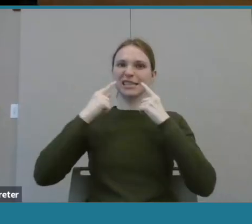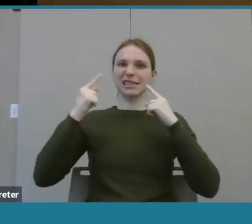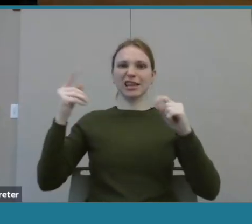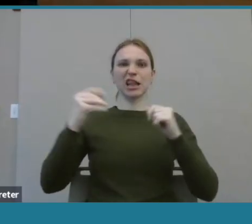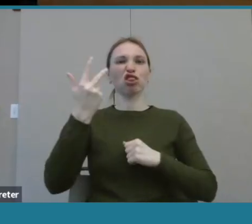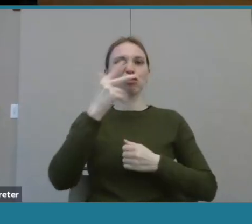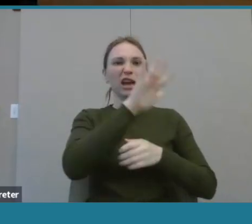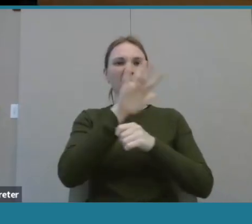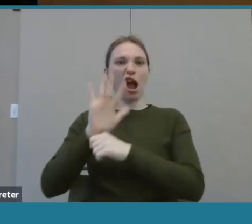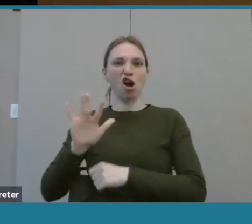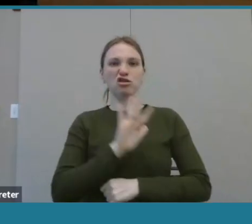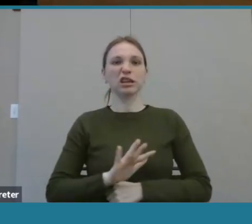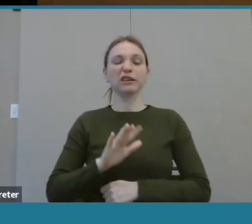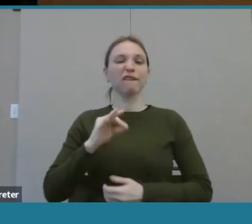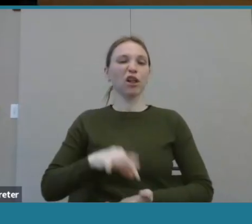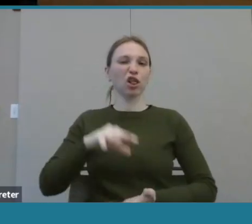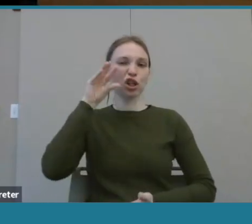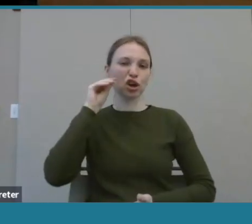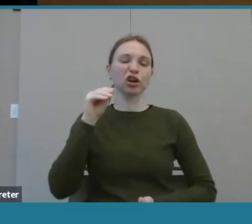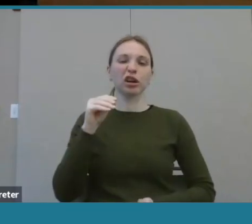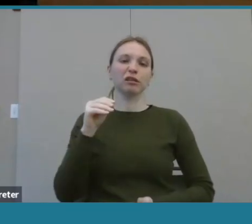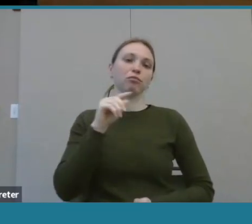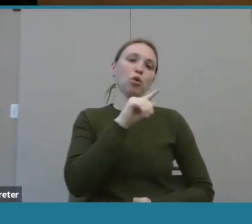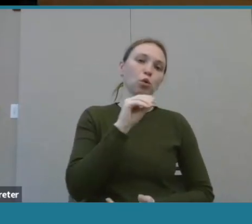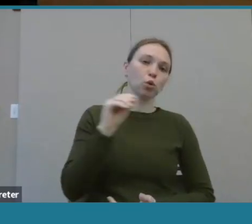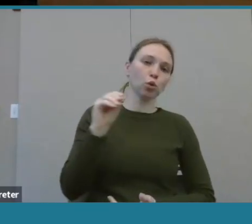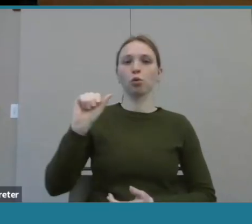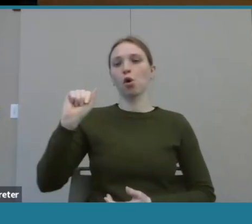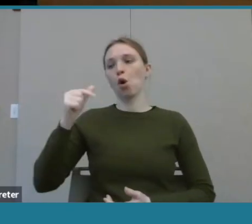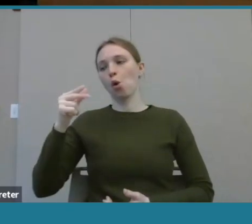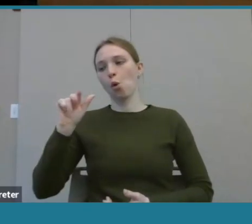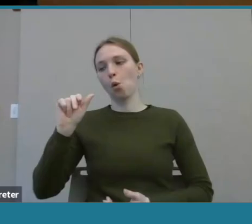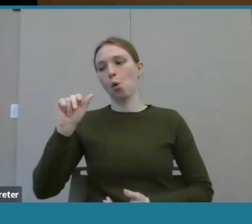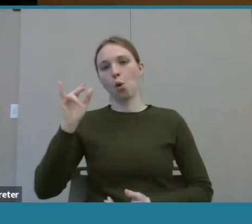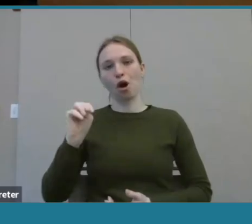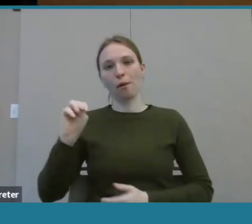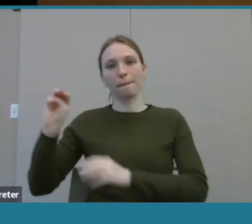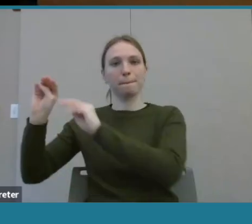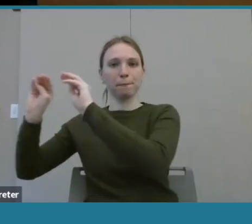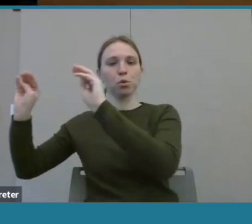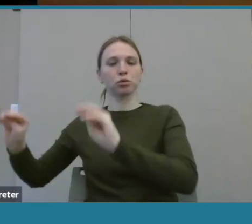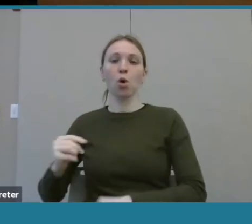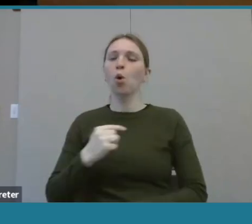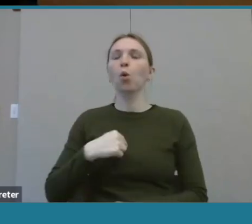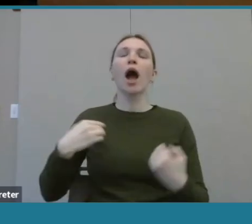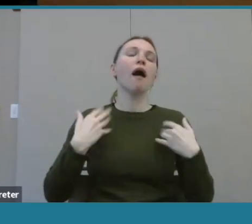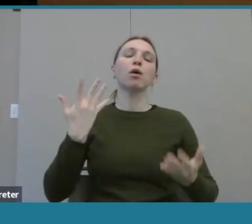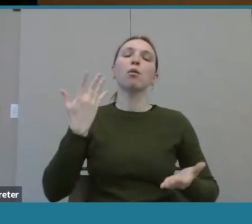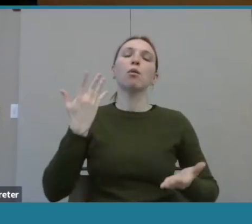within the informal institutions of learning like zoos, aquariums, and museums. We have proven practices in community engagement,